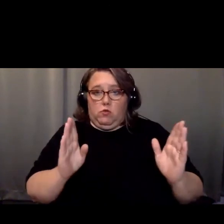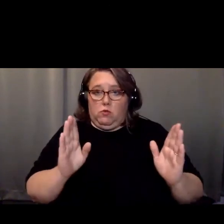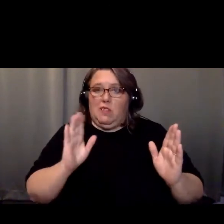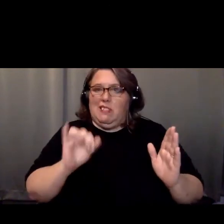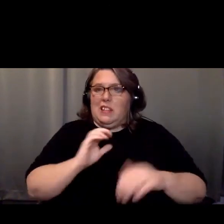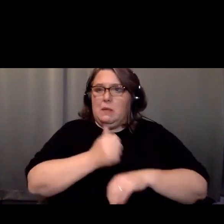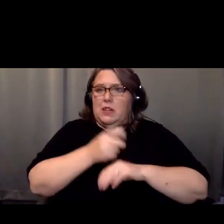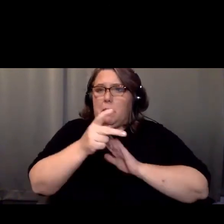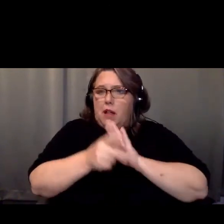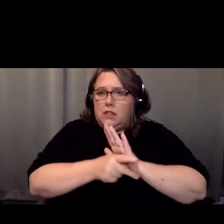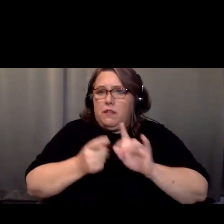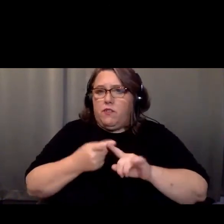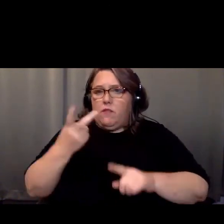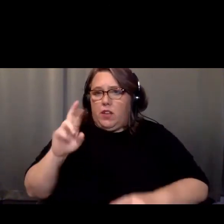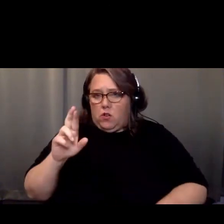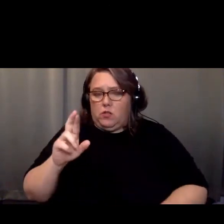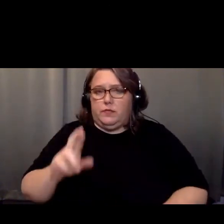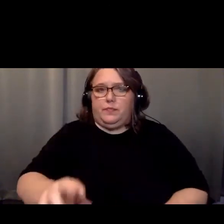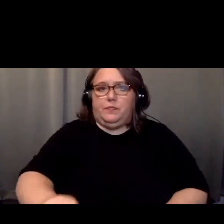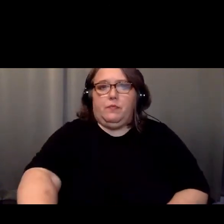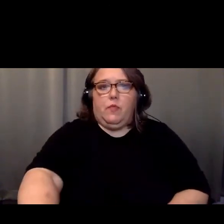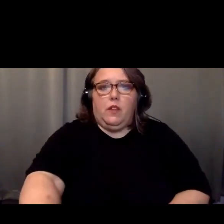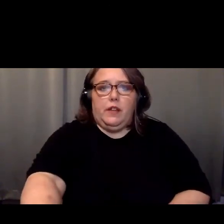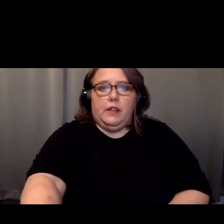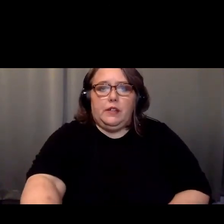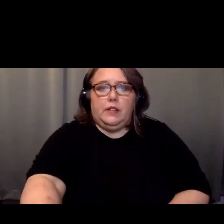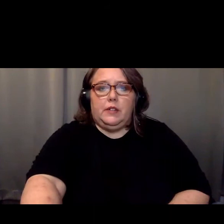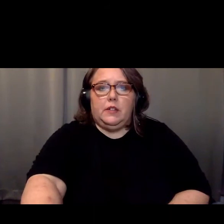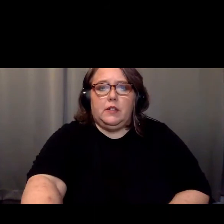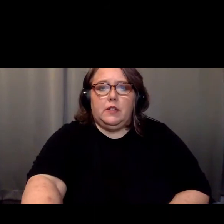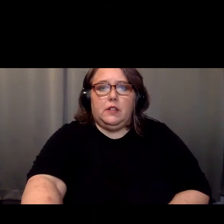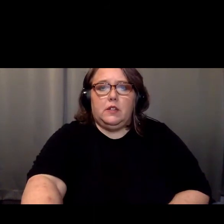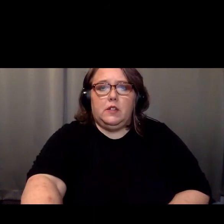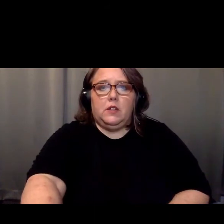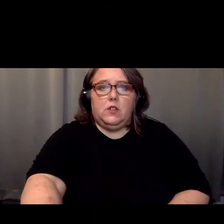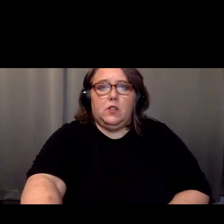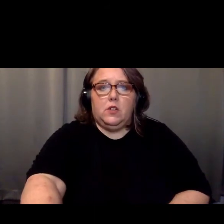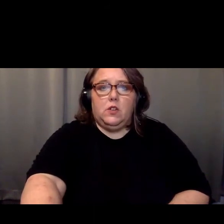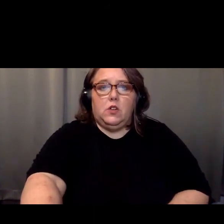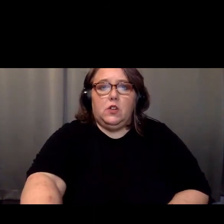from vocational rehabilitation. The student is currently enrolled in school